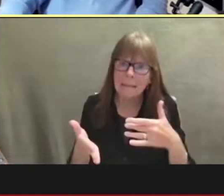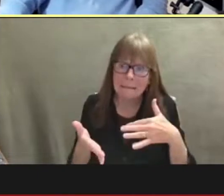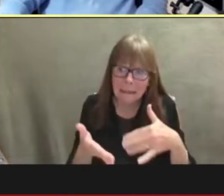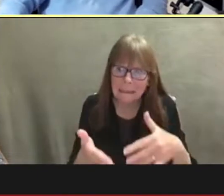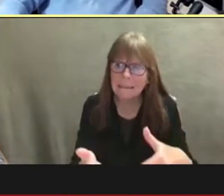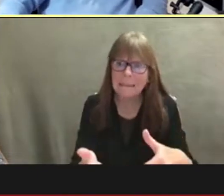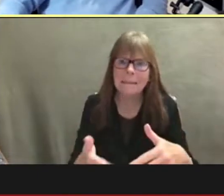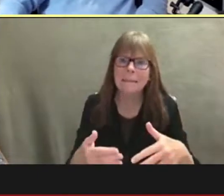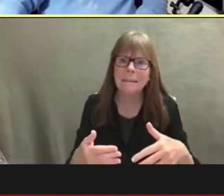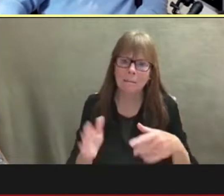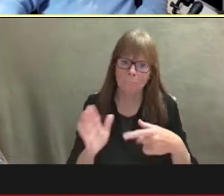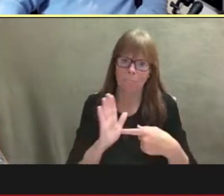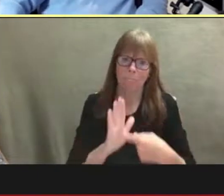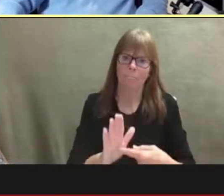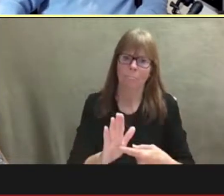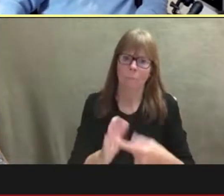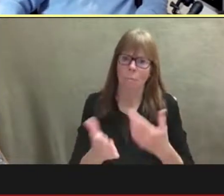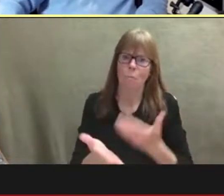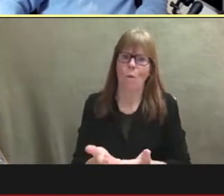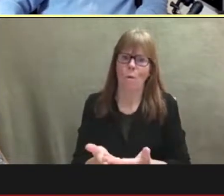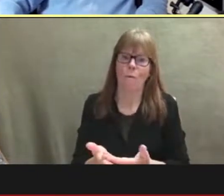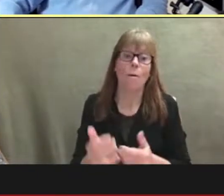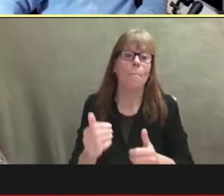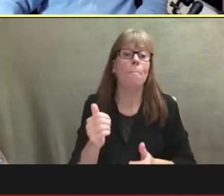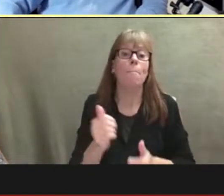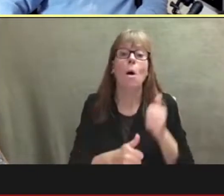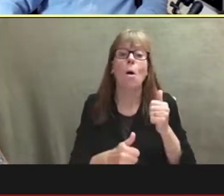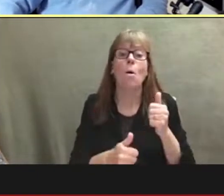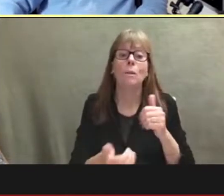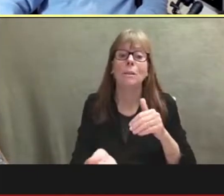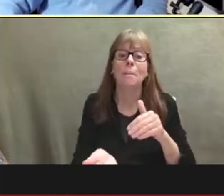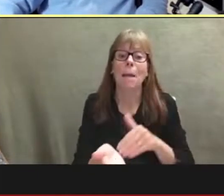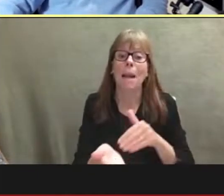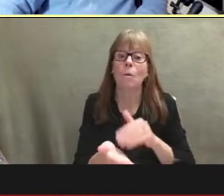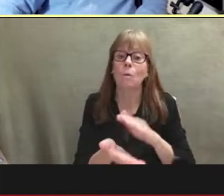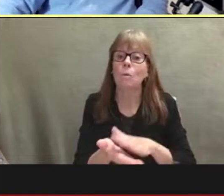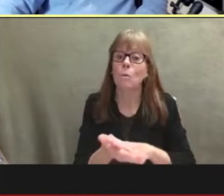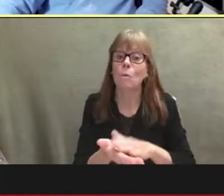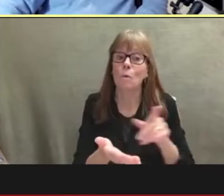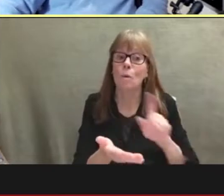demonstrate the overwhelming majority of medical school graduates do not feel confident in their